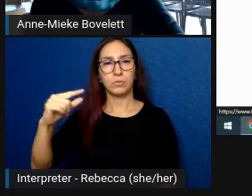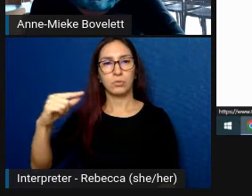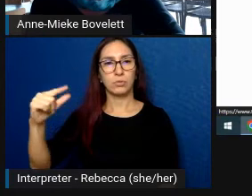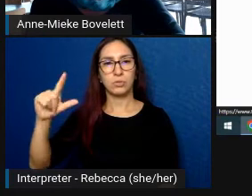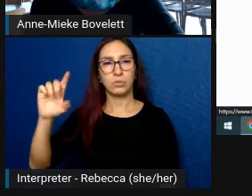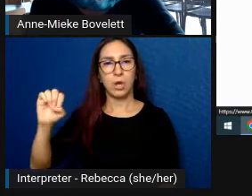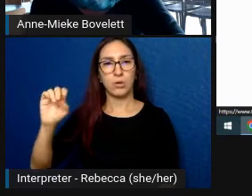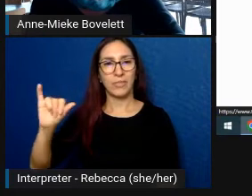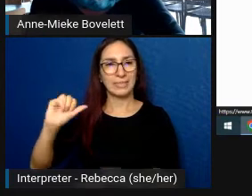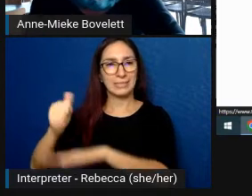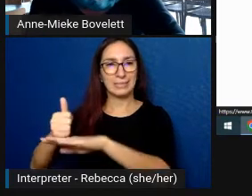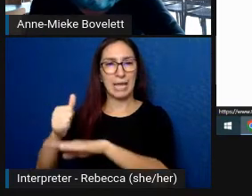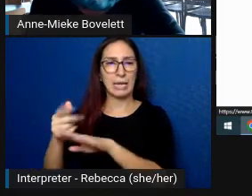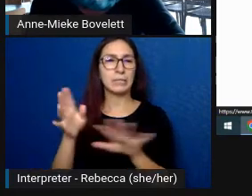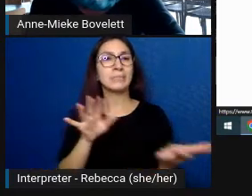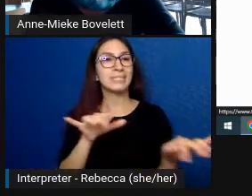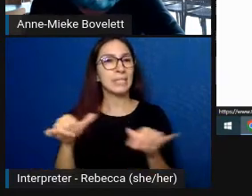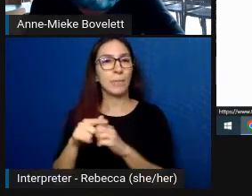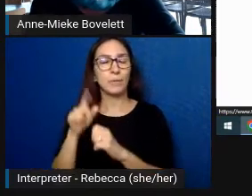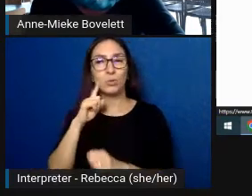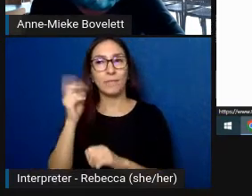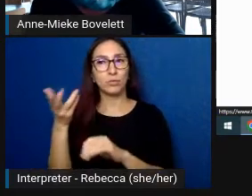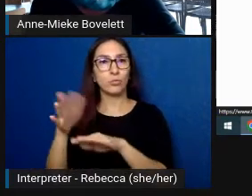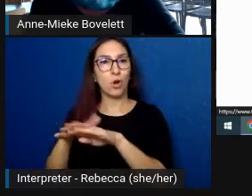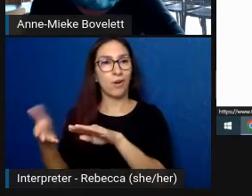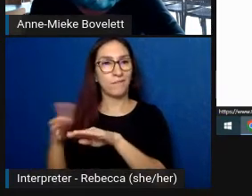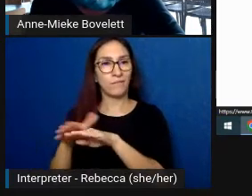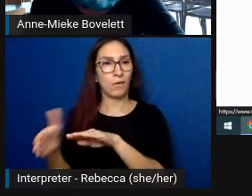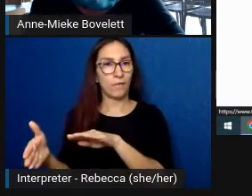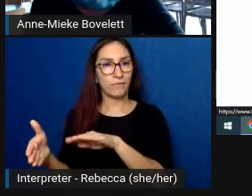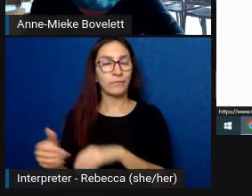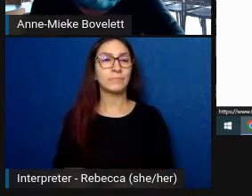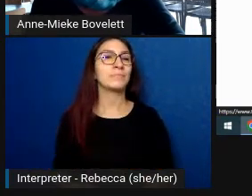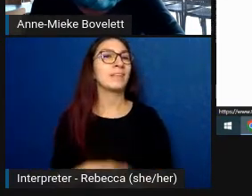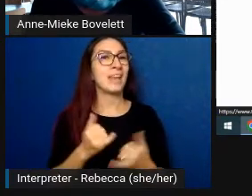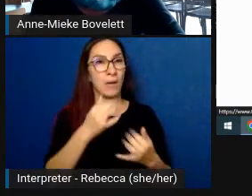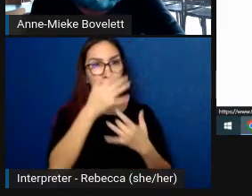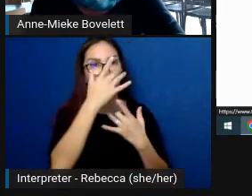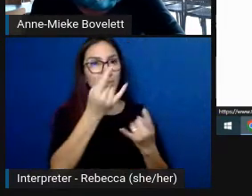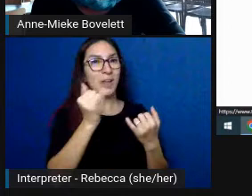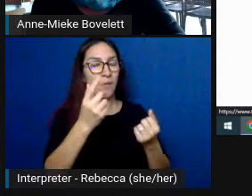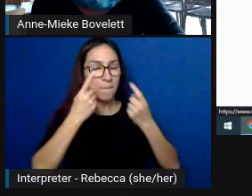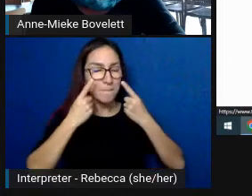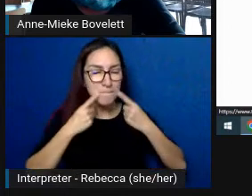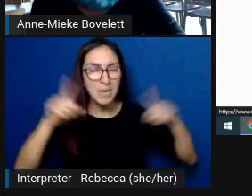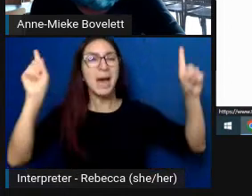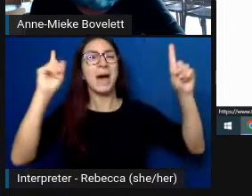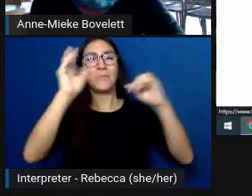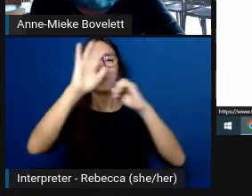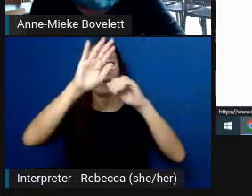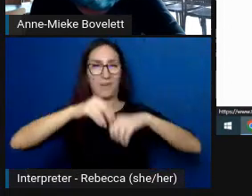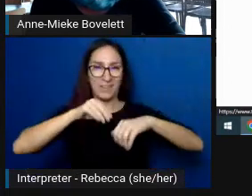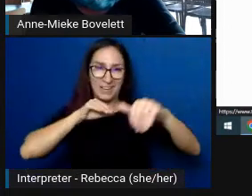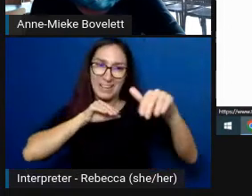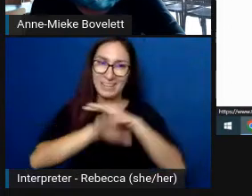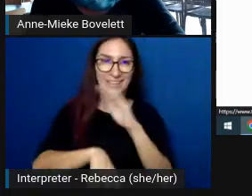One thing that I'm interested in now that we are finally in, the slider has stopped.